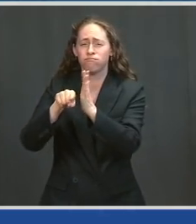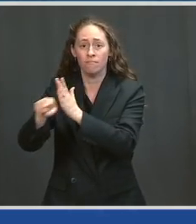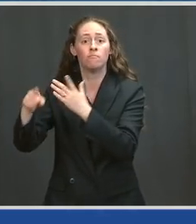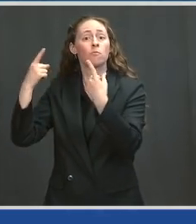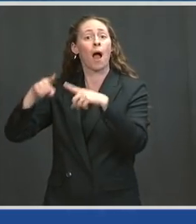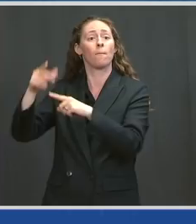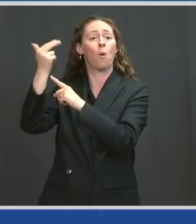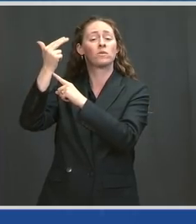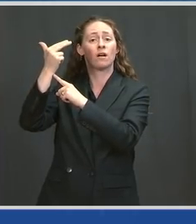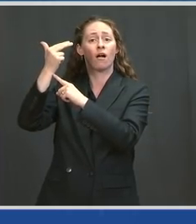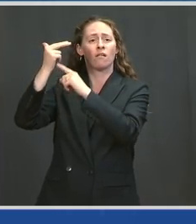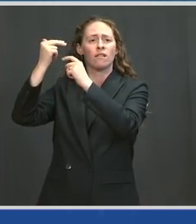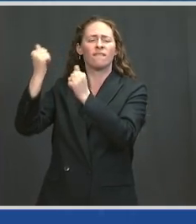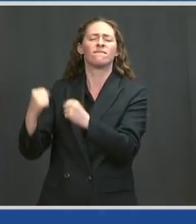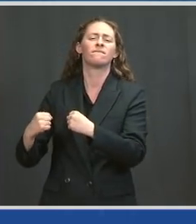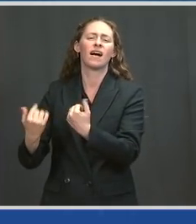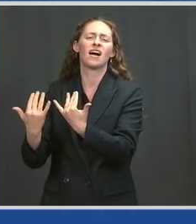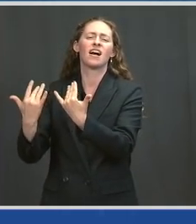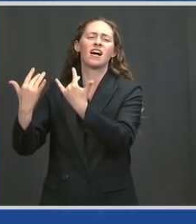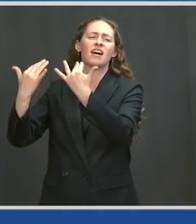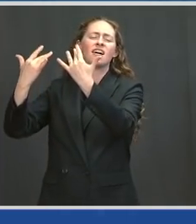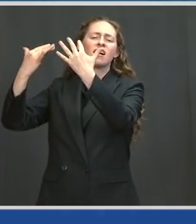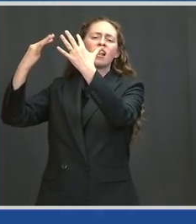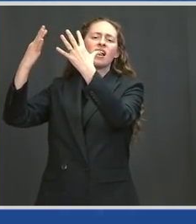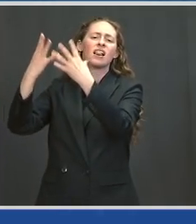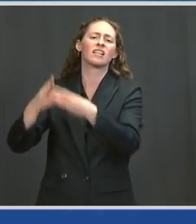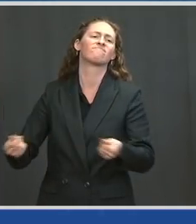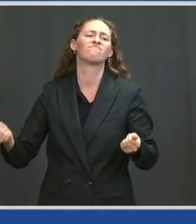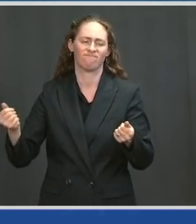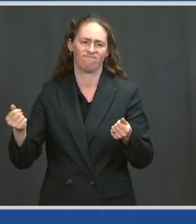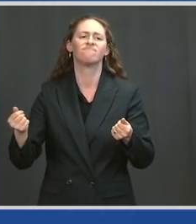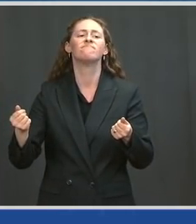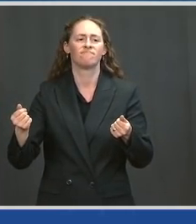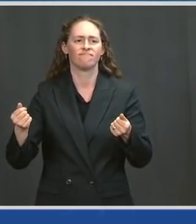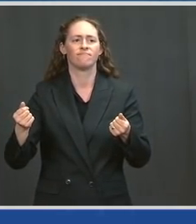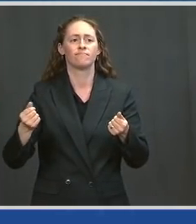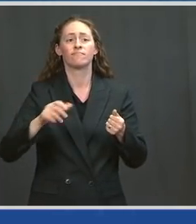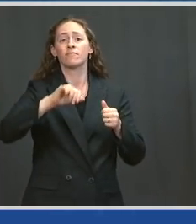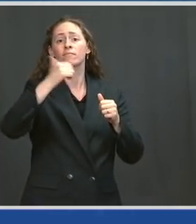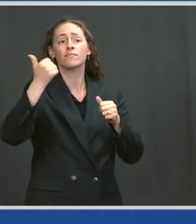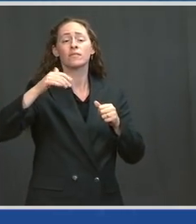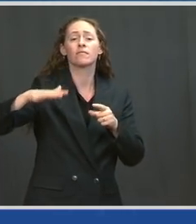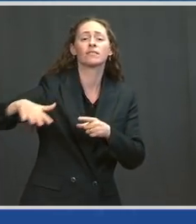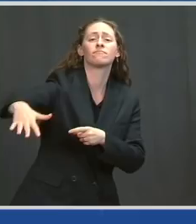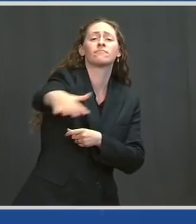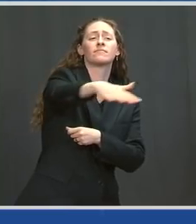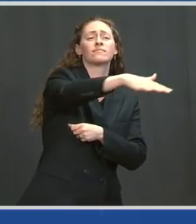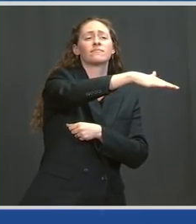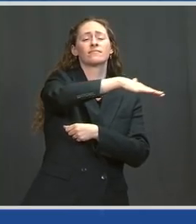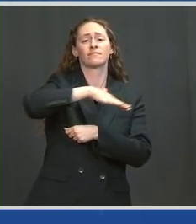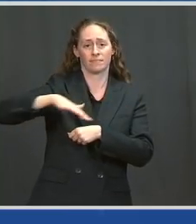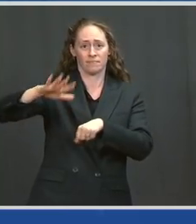along with over 30 square blocks of black owned property, causing him to flee to Kansas